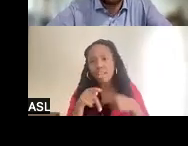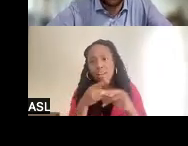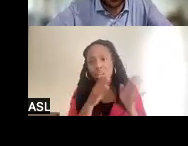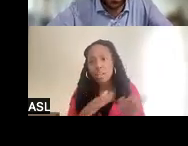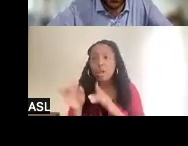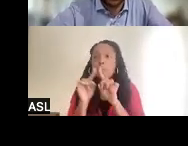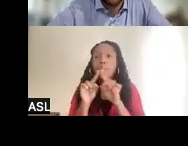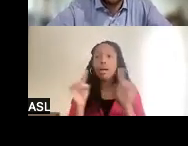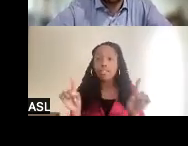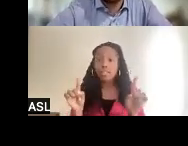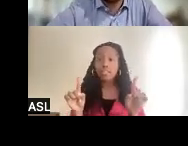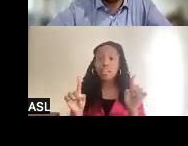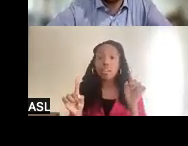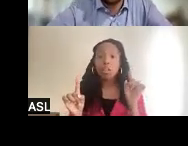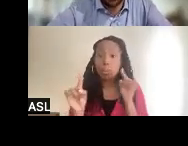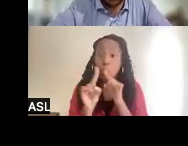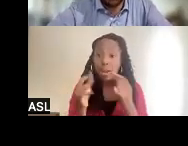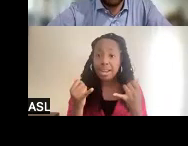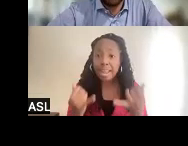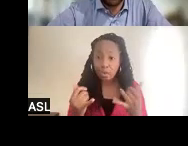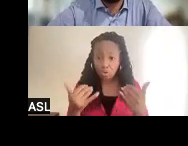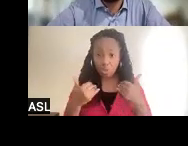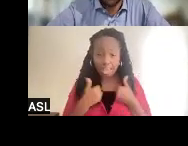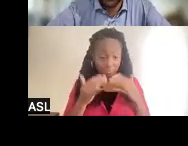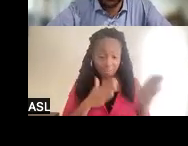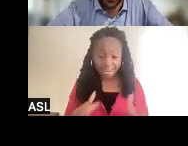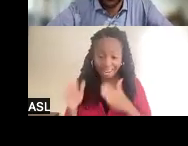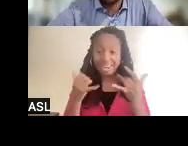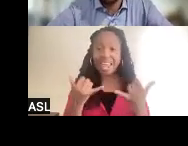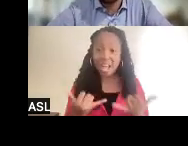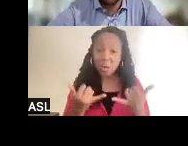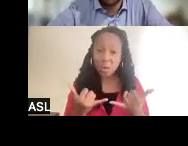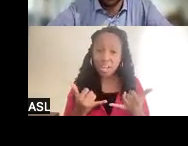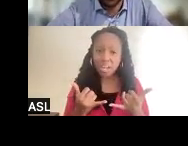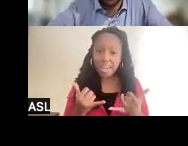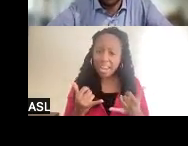a to-do list and are we getting it done right that's my goal when someone hires me is to say